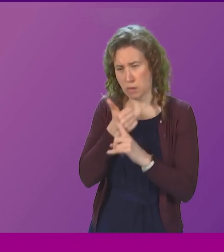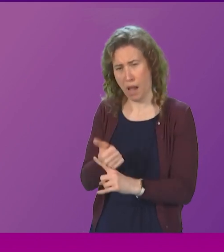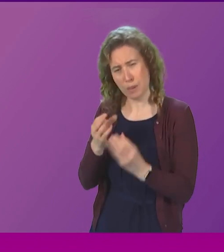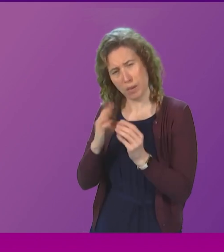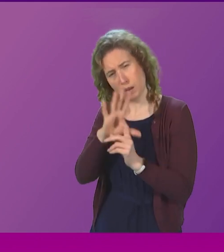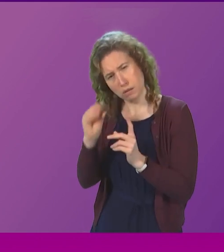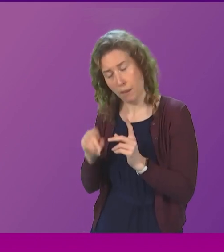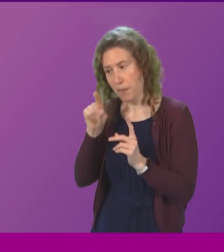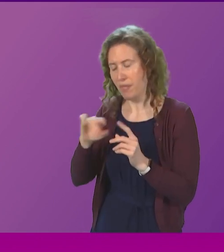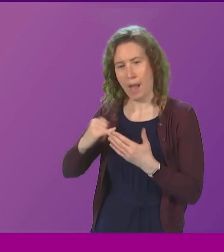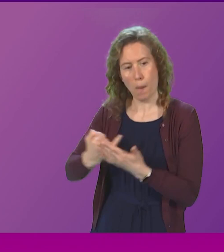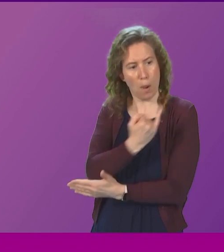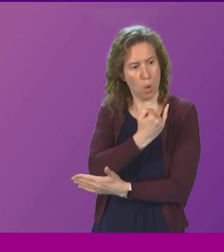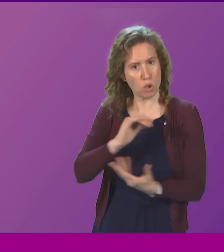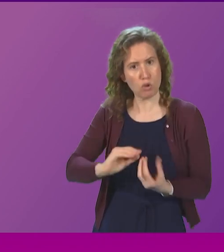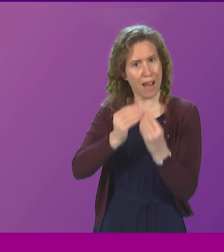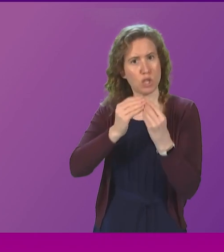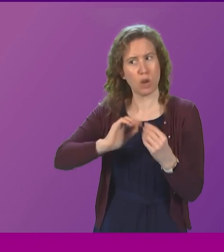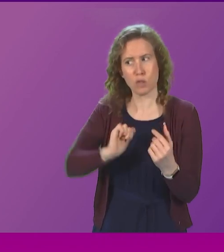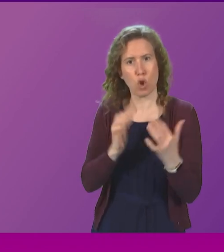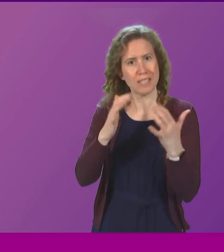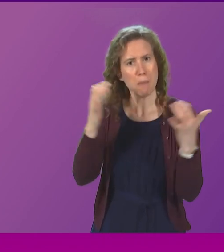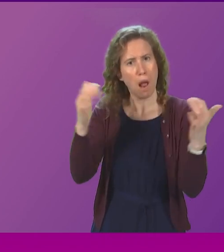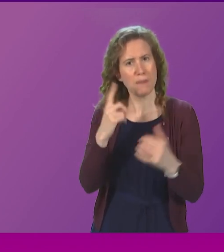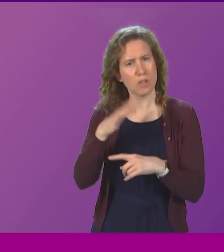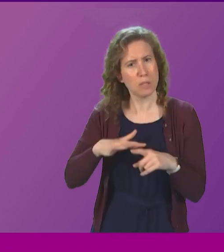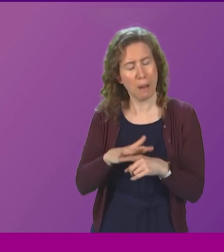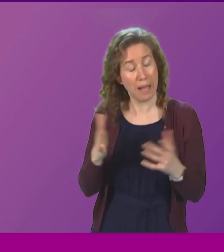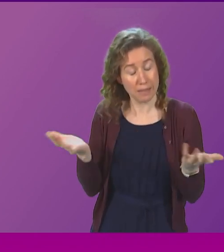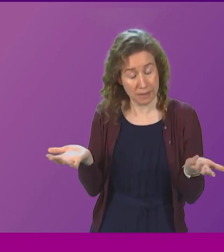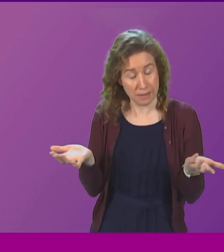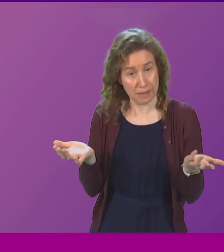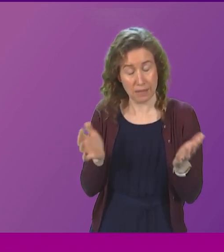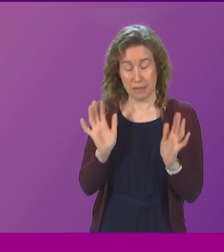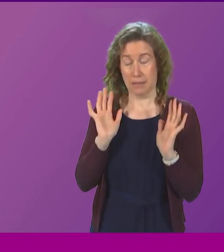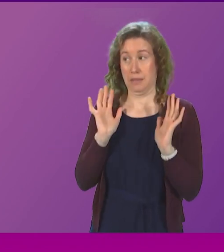opposed the creation of the Scottish Parliament in the first place.